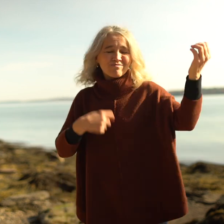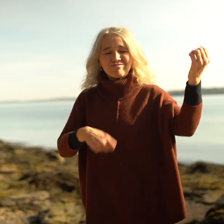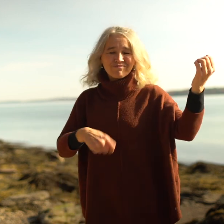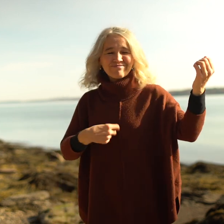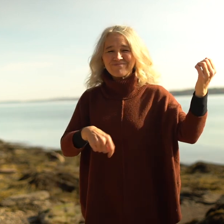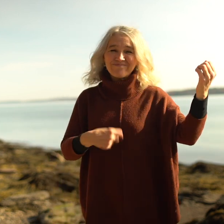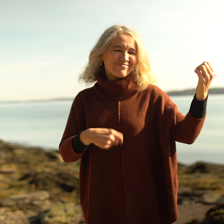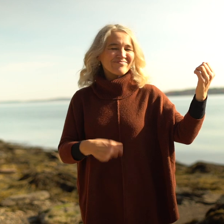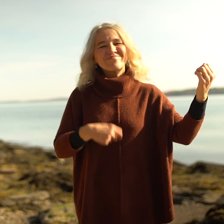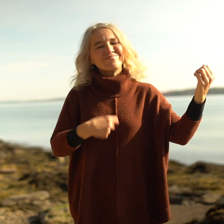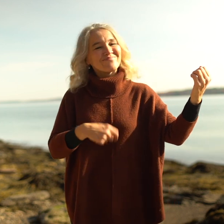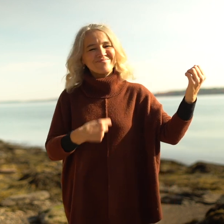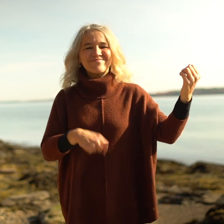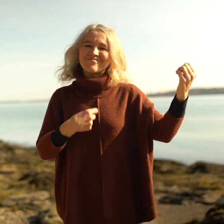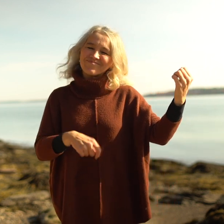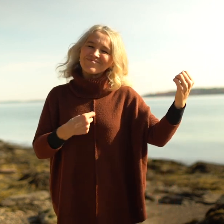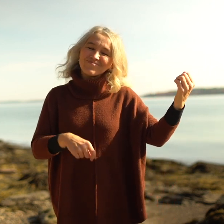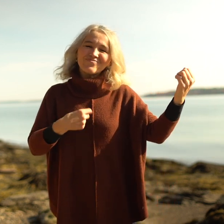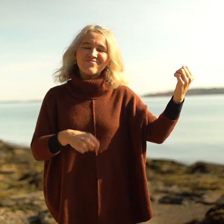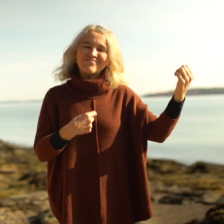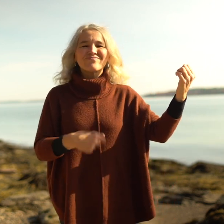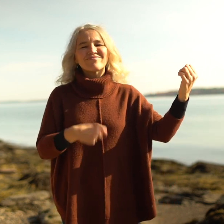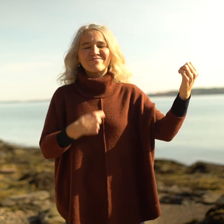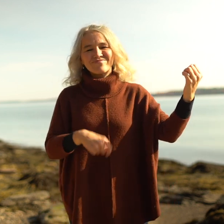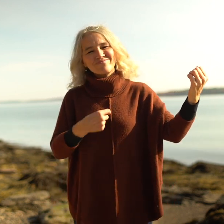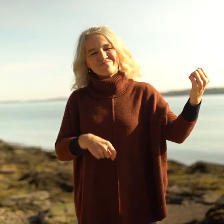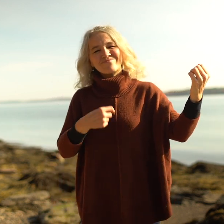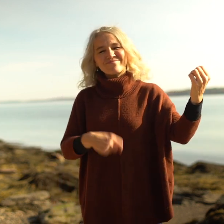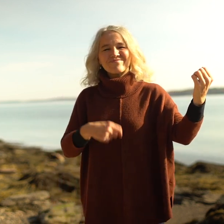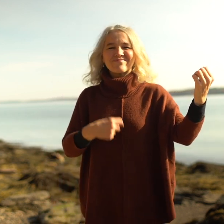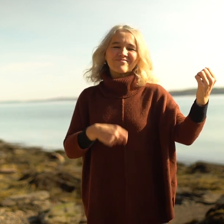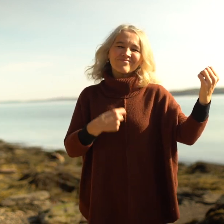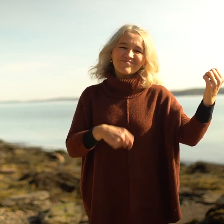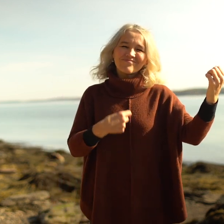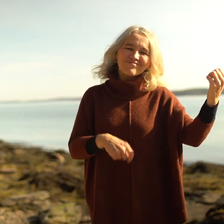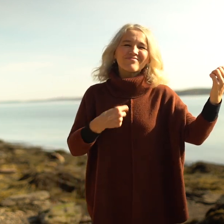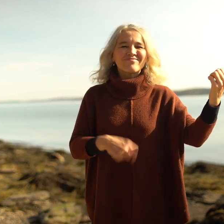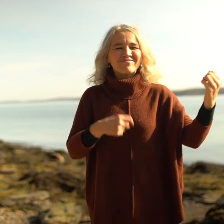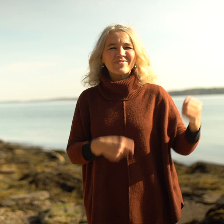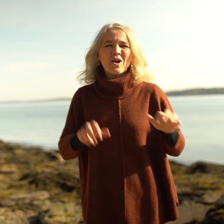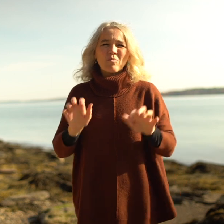[guitar]